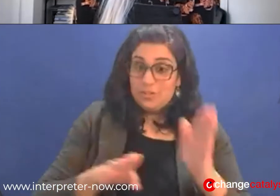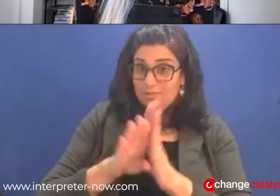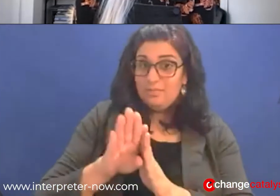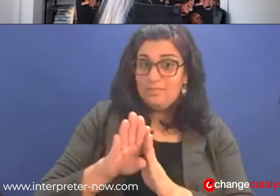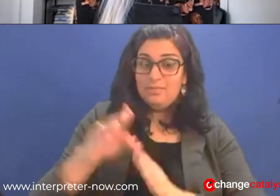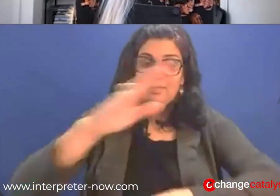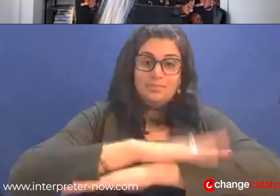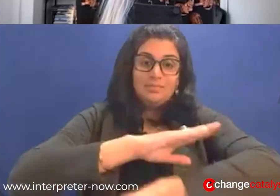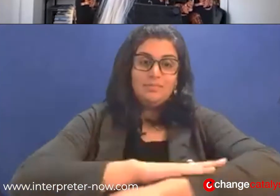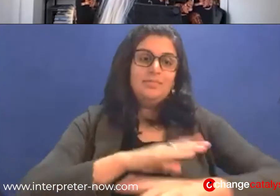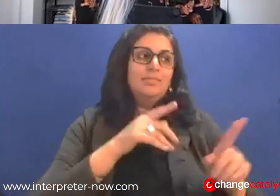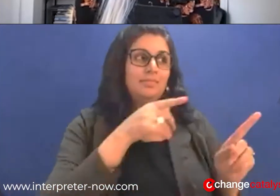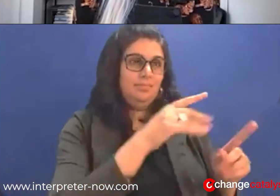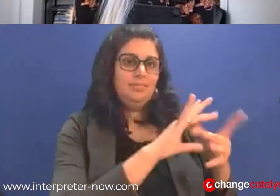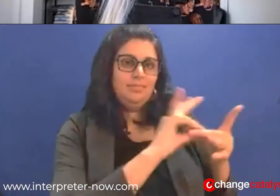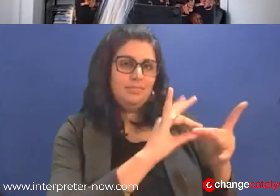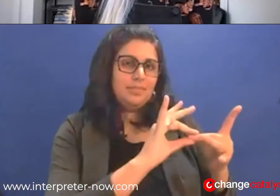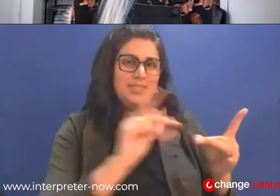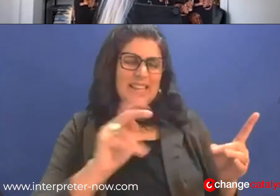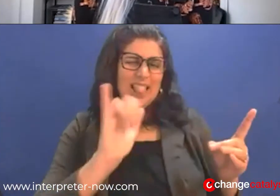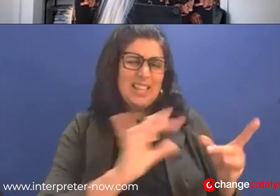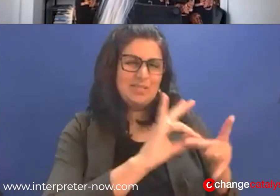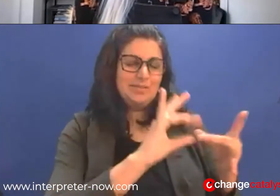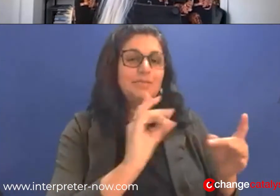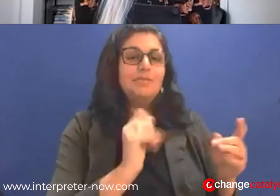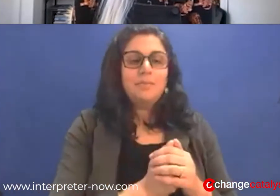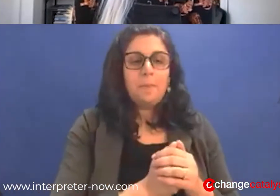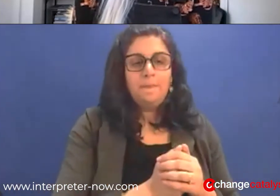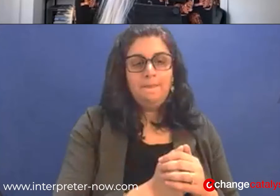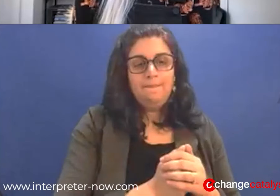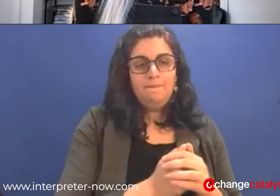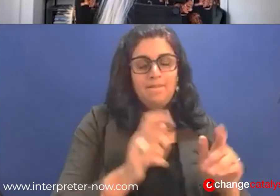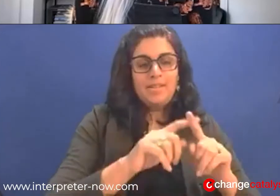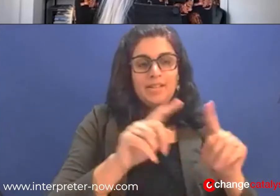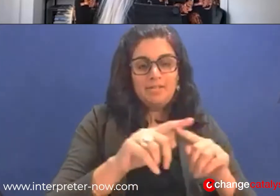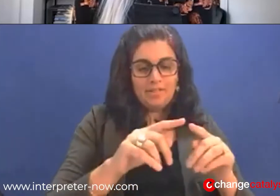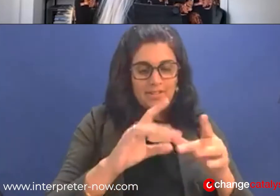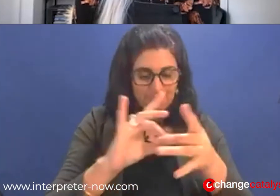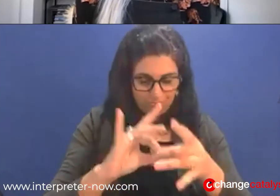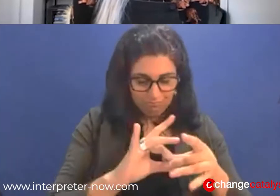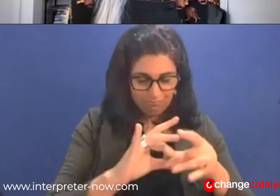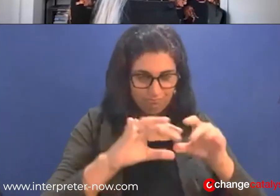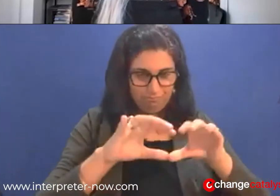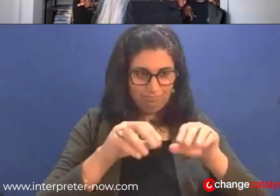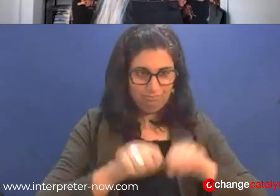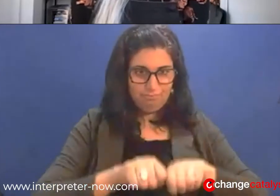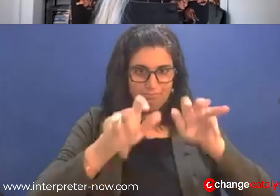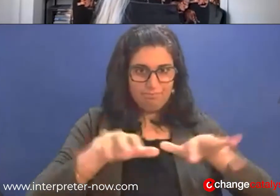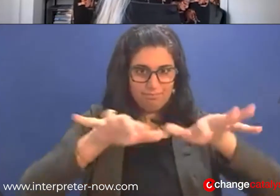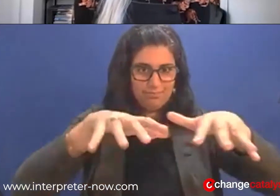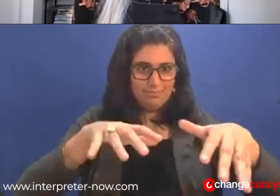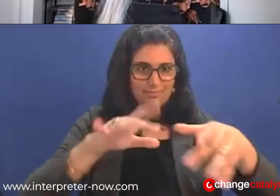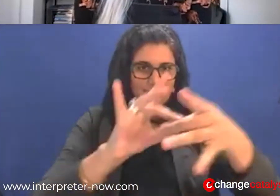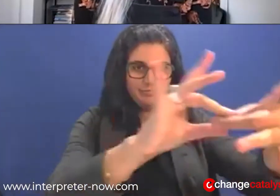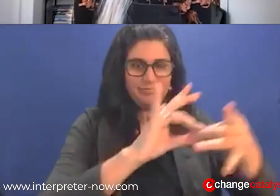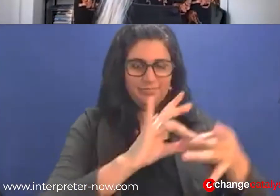about in terms of just having different concentric networks that women need to really advance